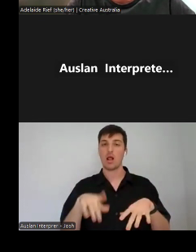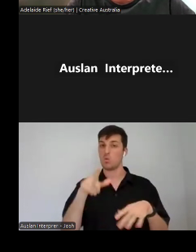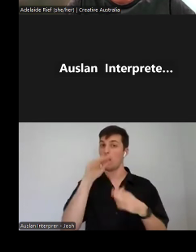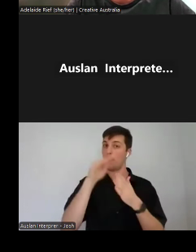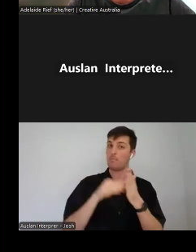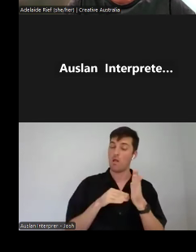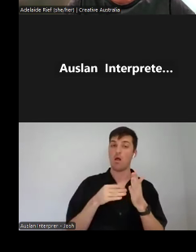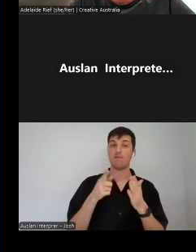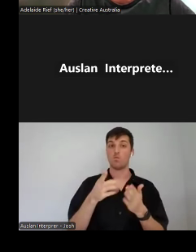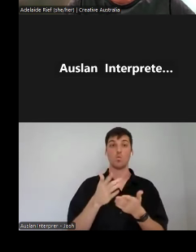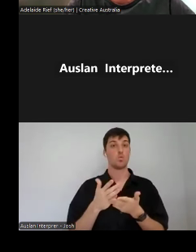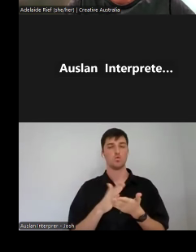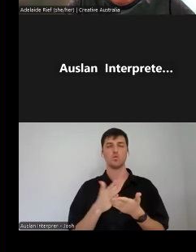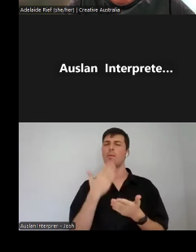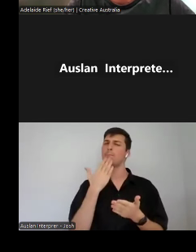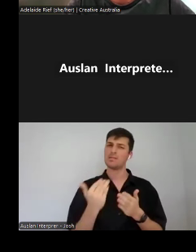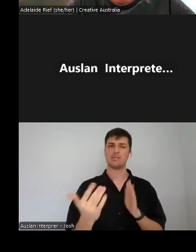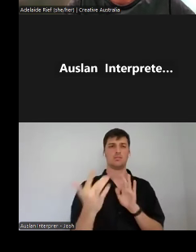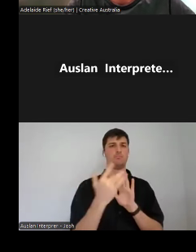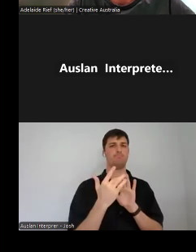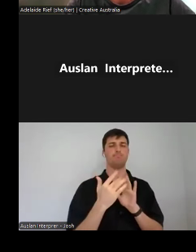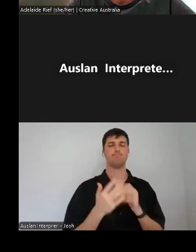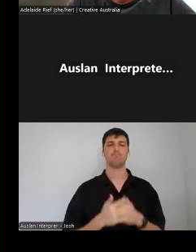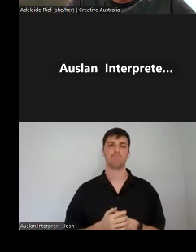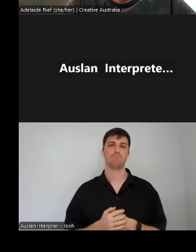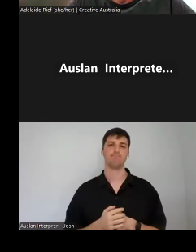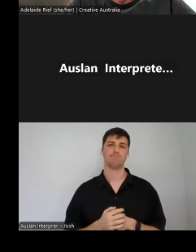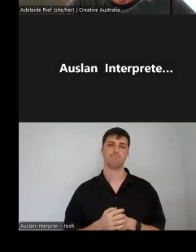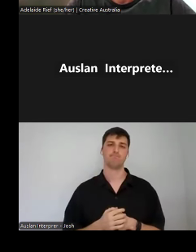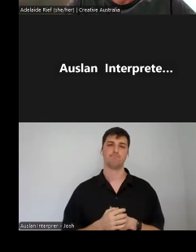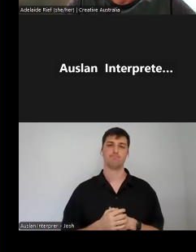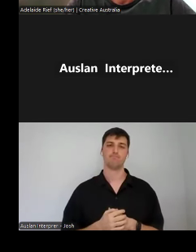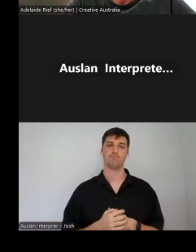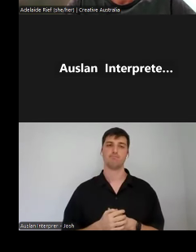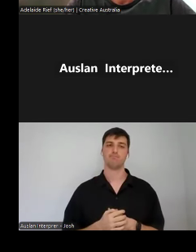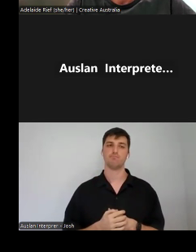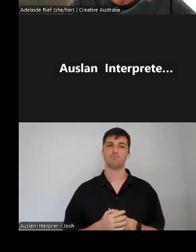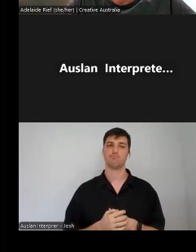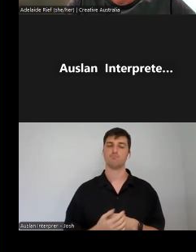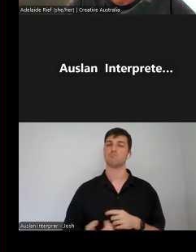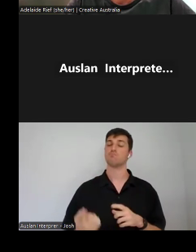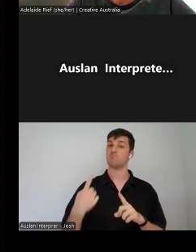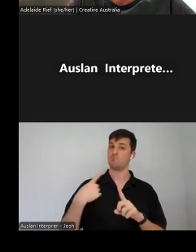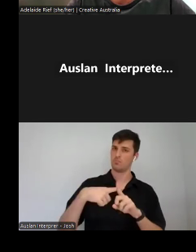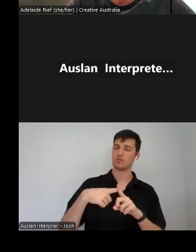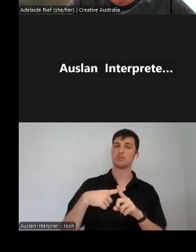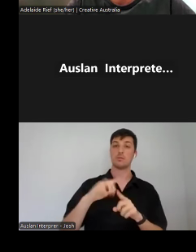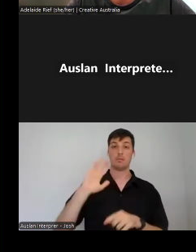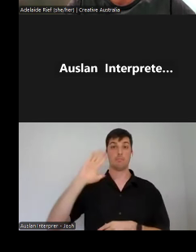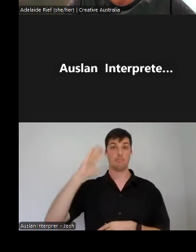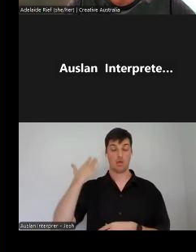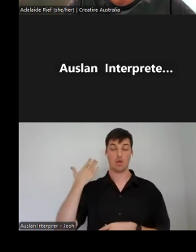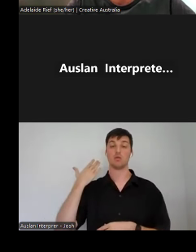to chat with us about it, please get in touch. Finally, we have in the past offered training